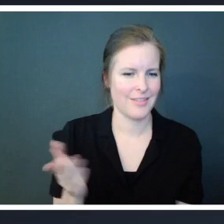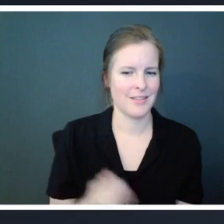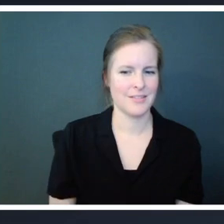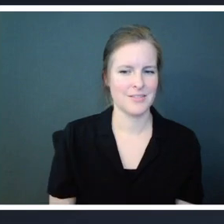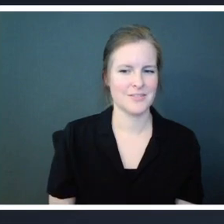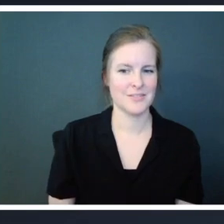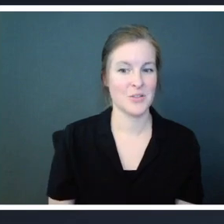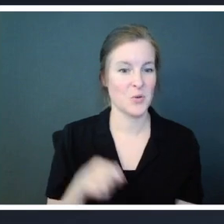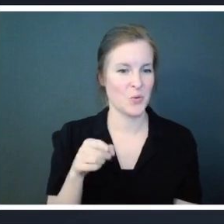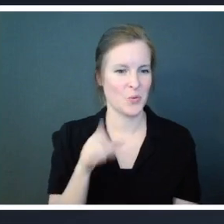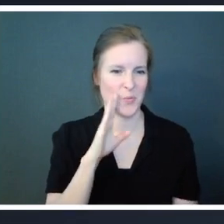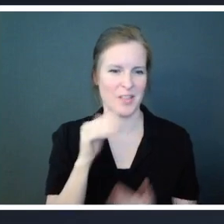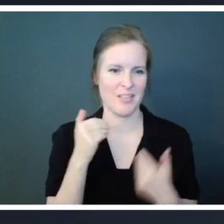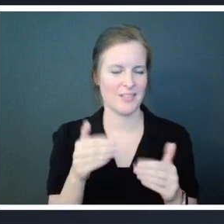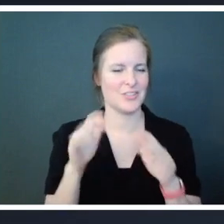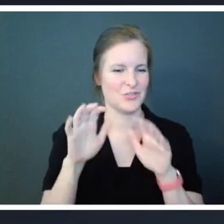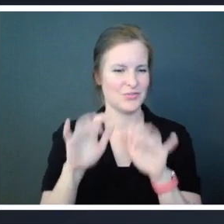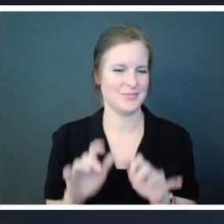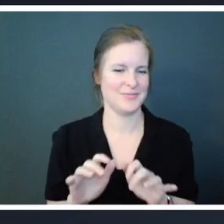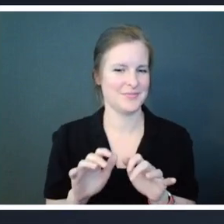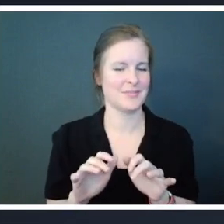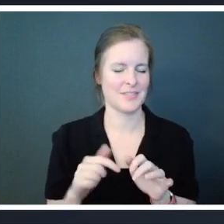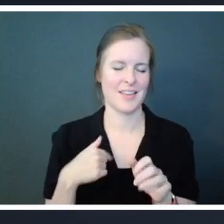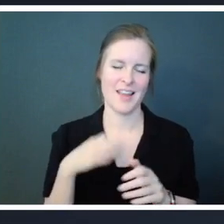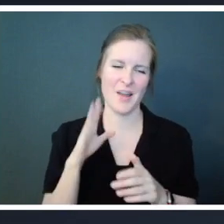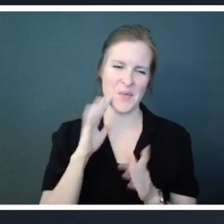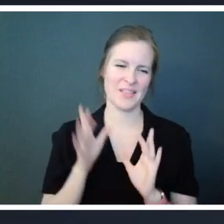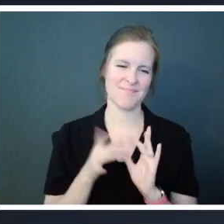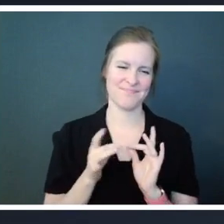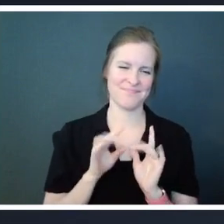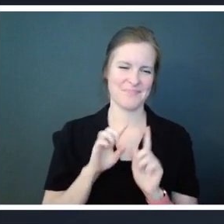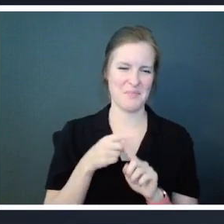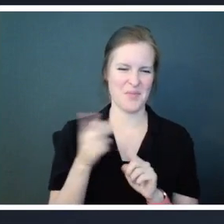I will share a little bit about them. So, the object on the left -- that blue